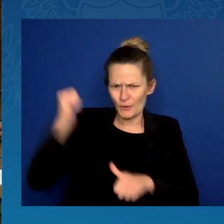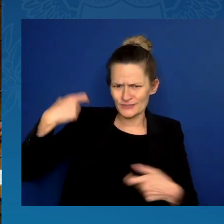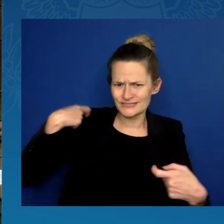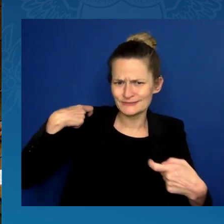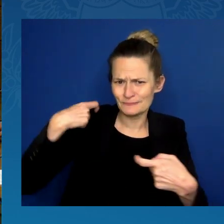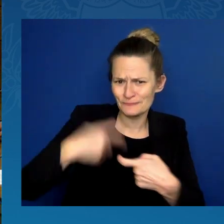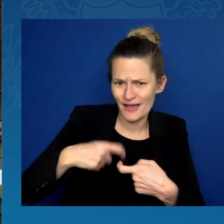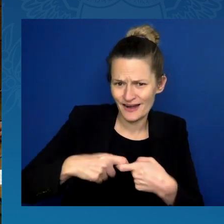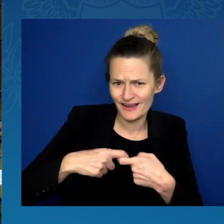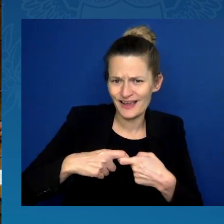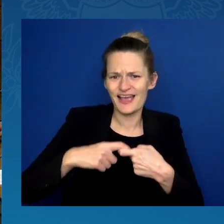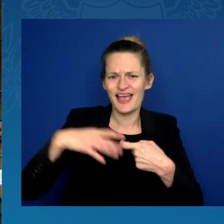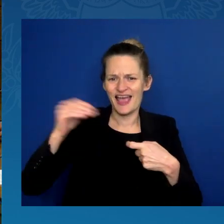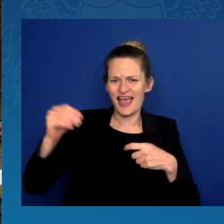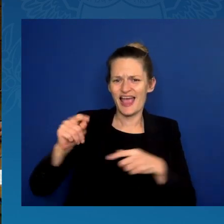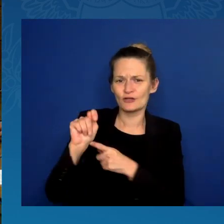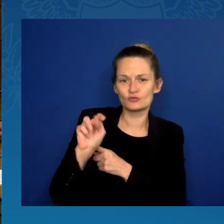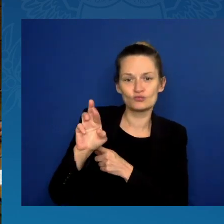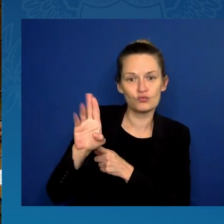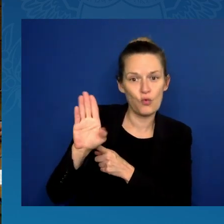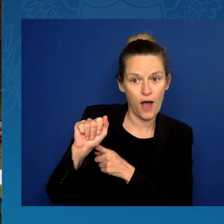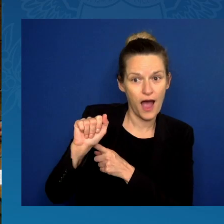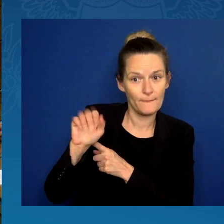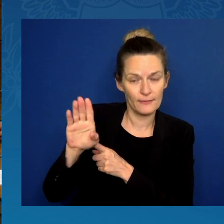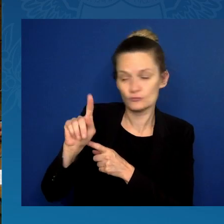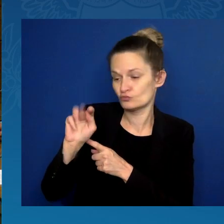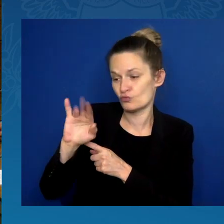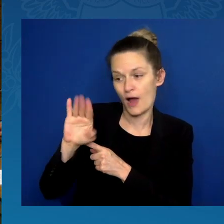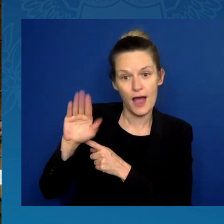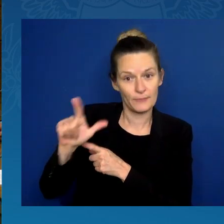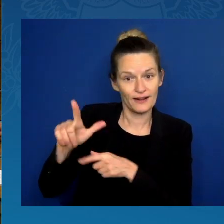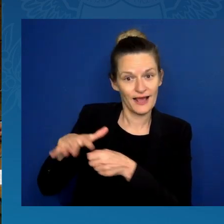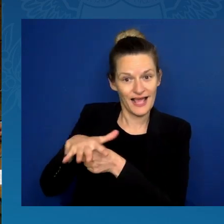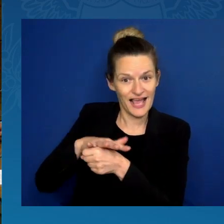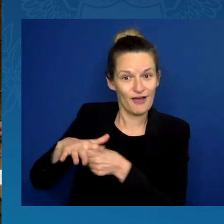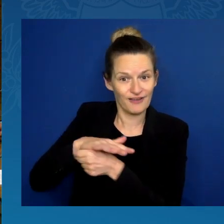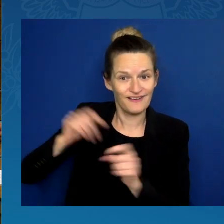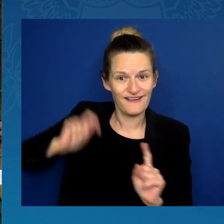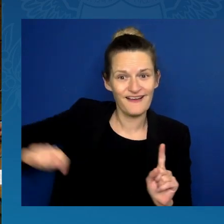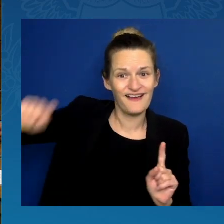So it's very important for us in rural Arizona to have access to health care because this is health care.